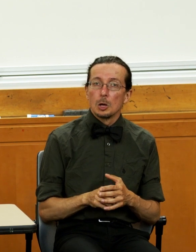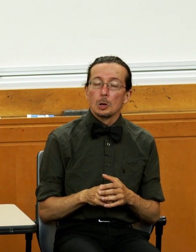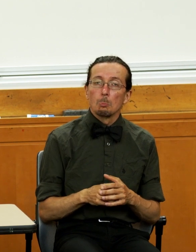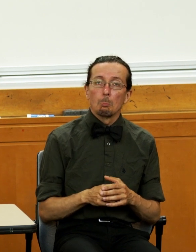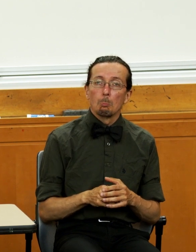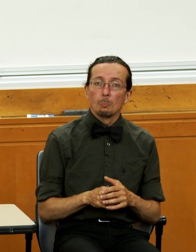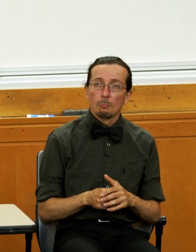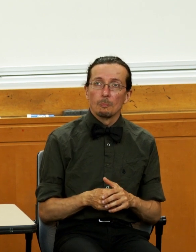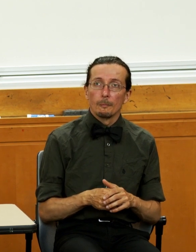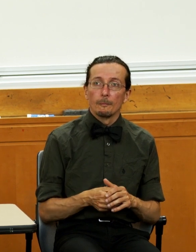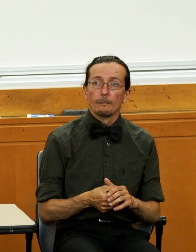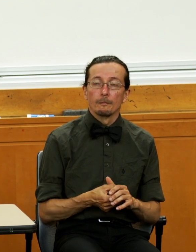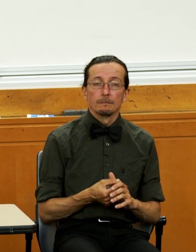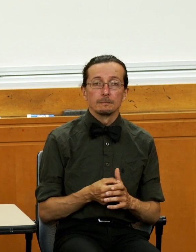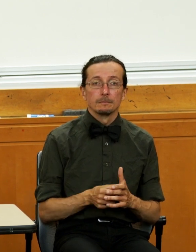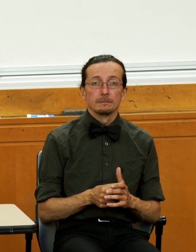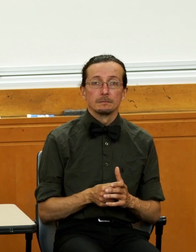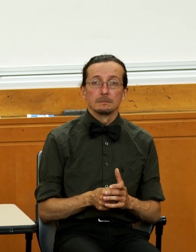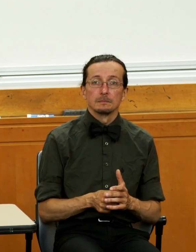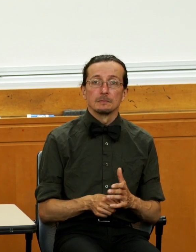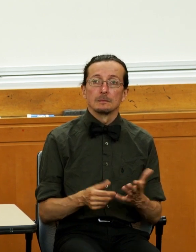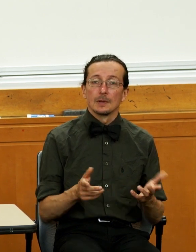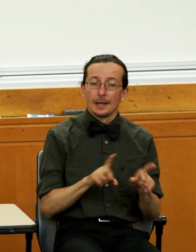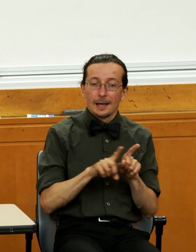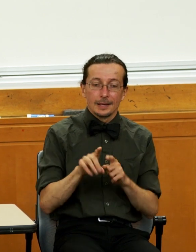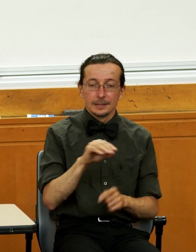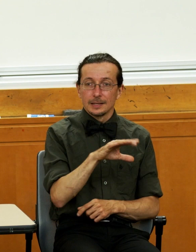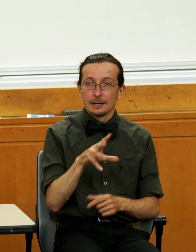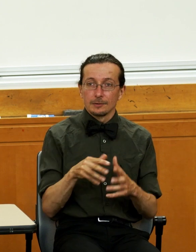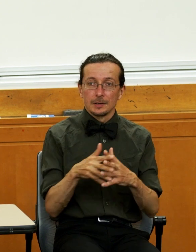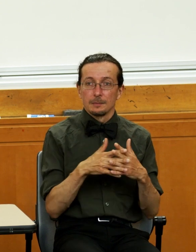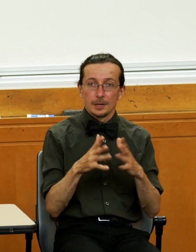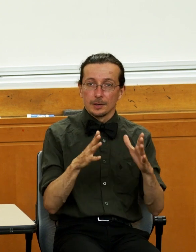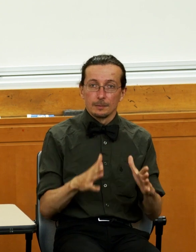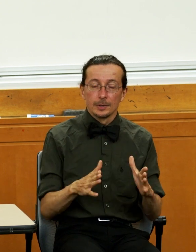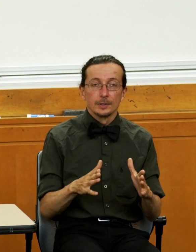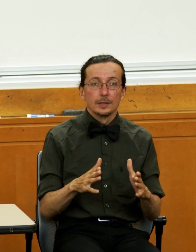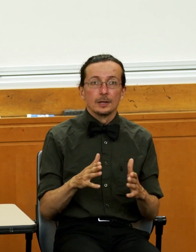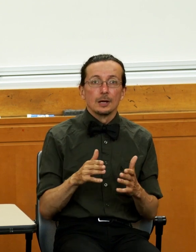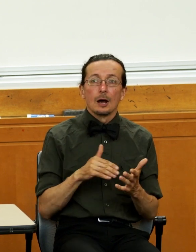as an African-American person, you don't have that person behind you or that senior manager or